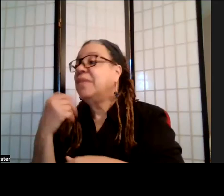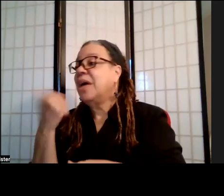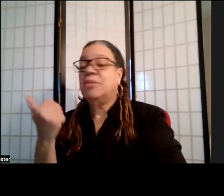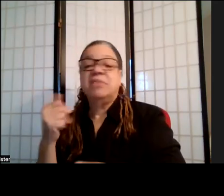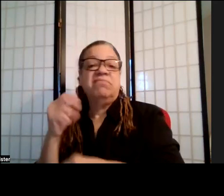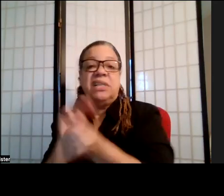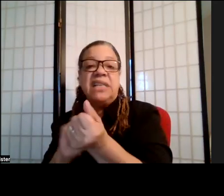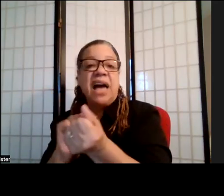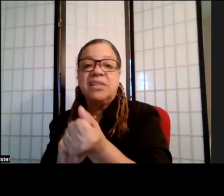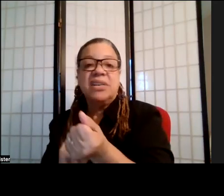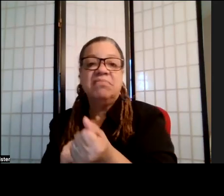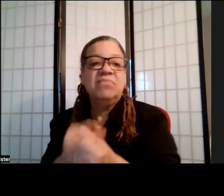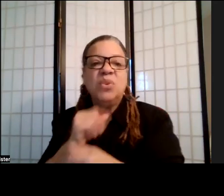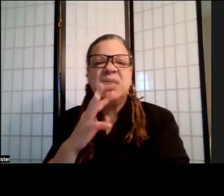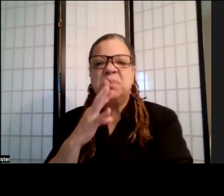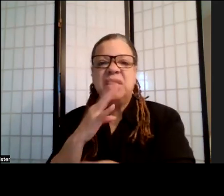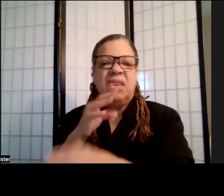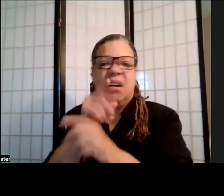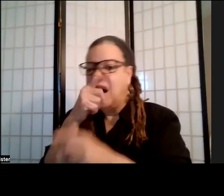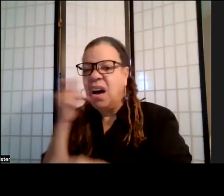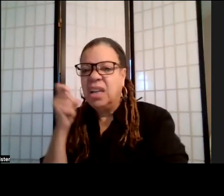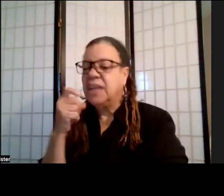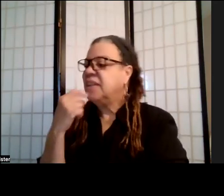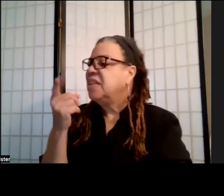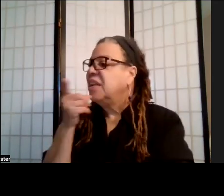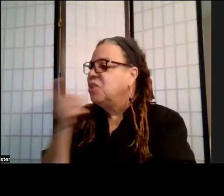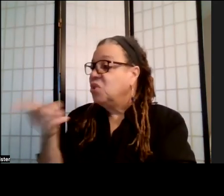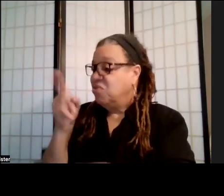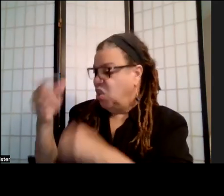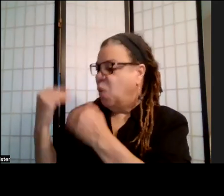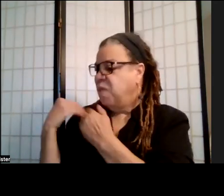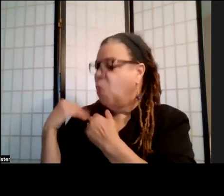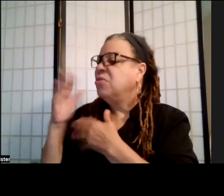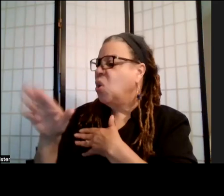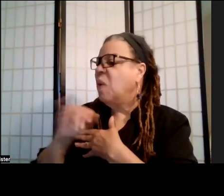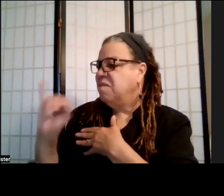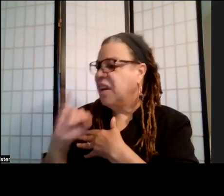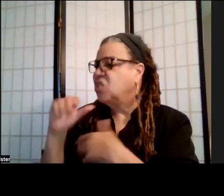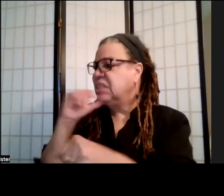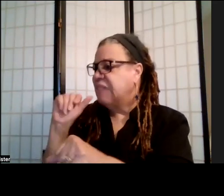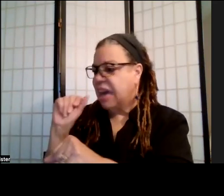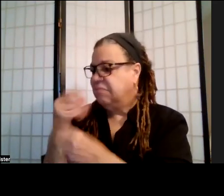at the hospital would often speak to her harshly, telling Kulthum that it was her fault that her infection was not responding to the drugs he prescribed.